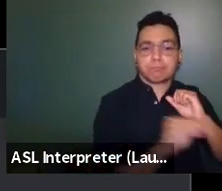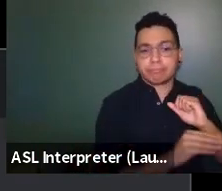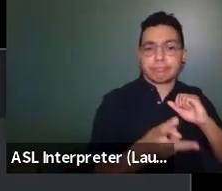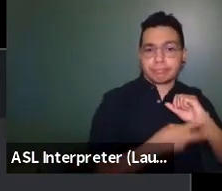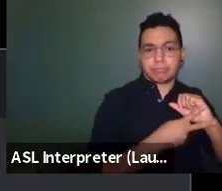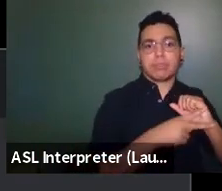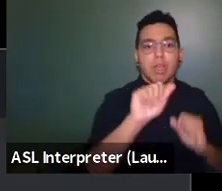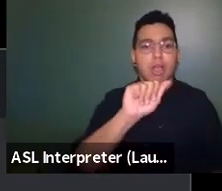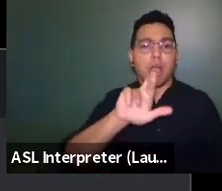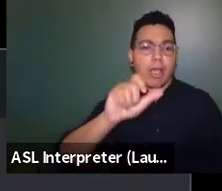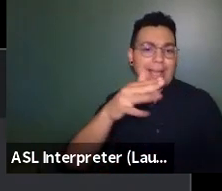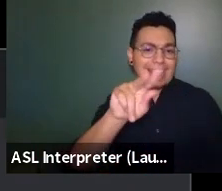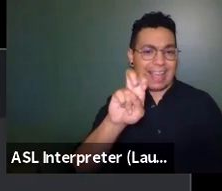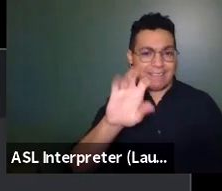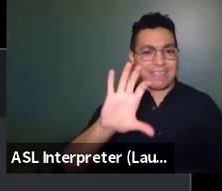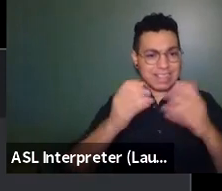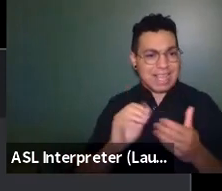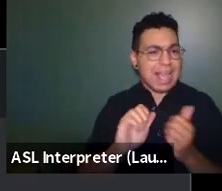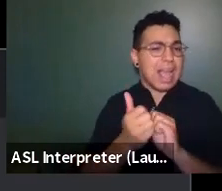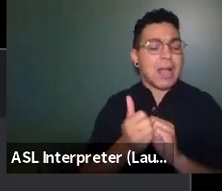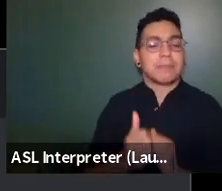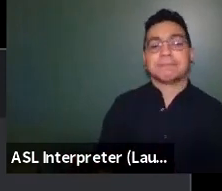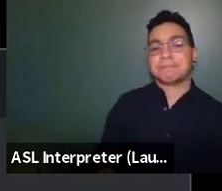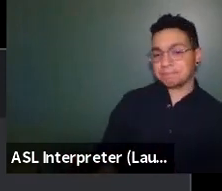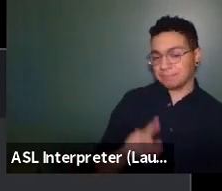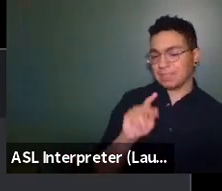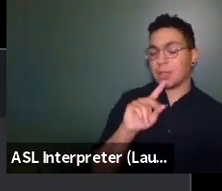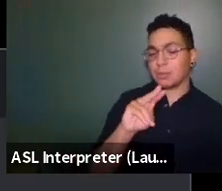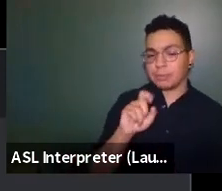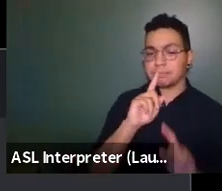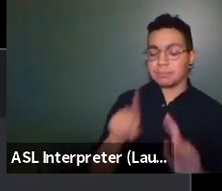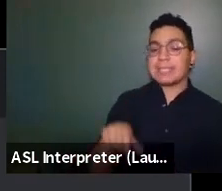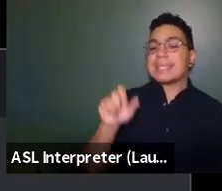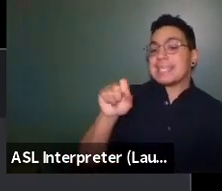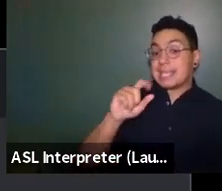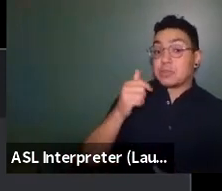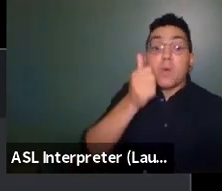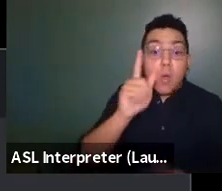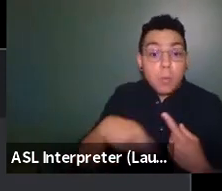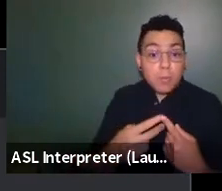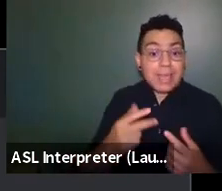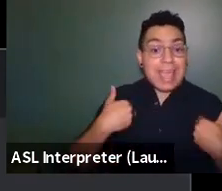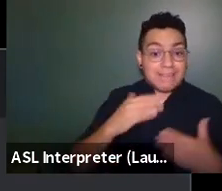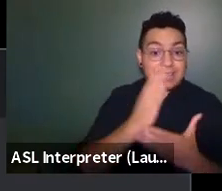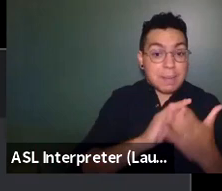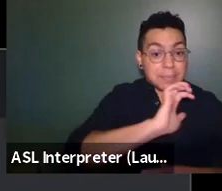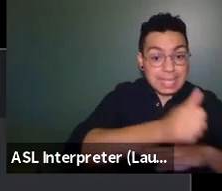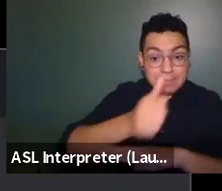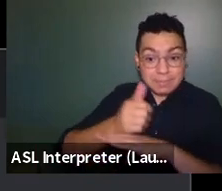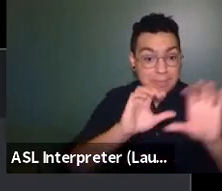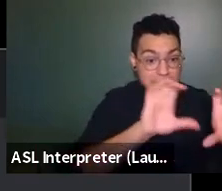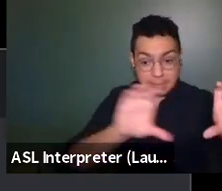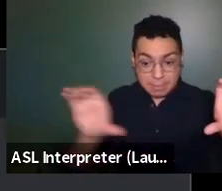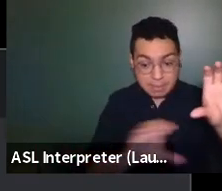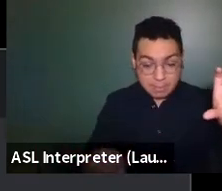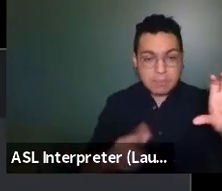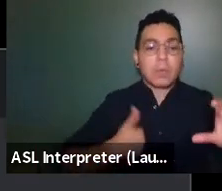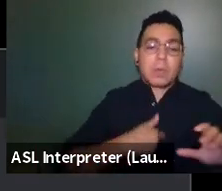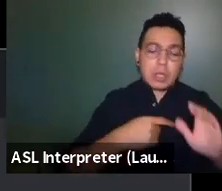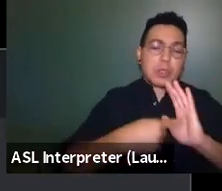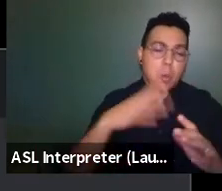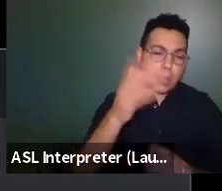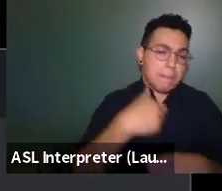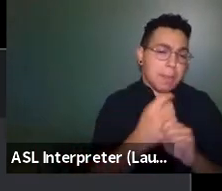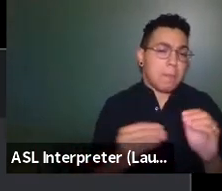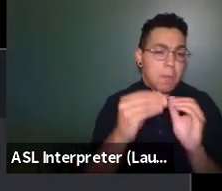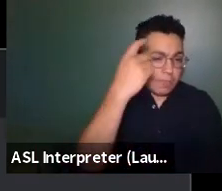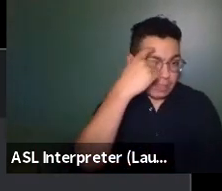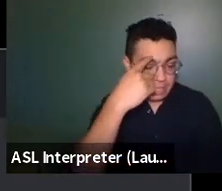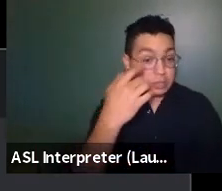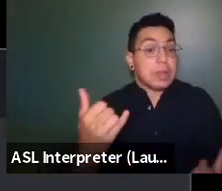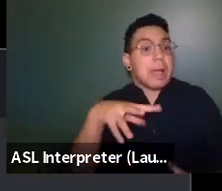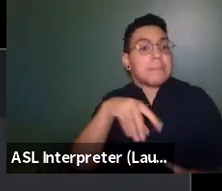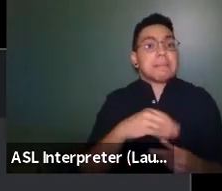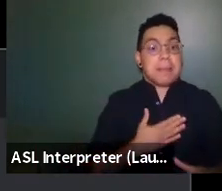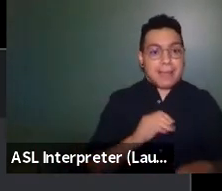ESD 112 - Katherine Livick: Sure. And once we have some classes in tomorrow as we show you how to add more classes and add assignments the stuff will make more sense. But right now I'm popped back into another account where I have some classes created.